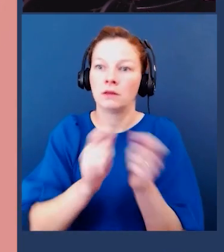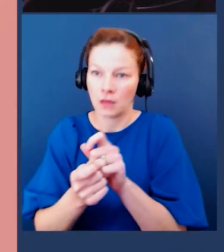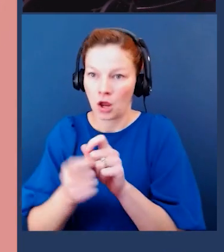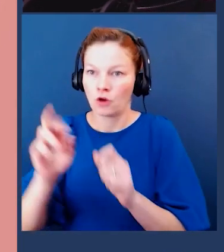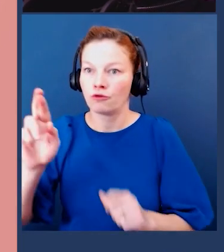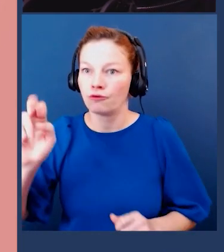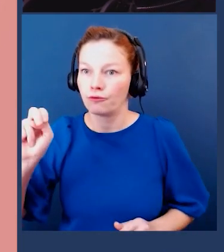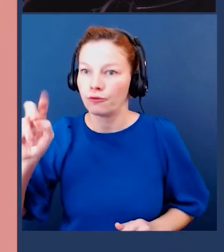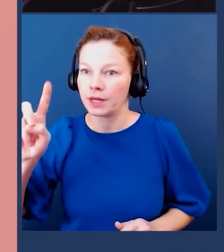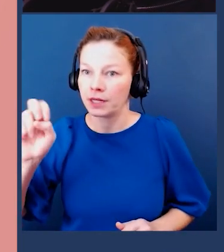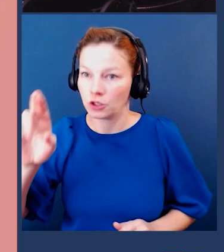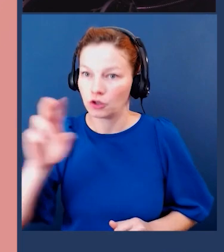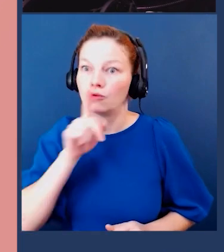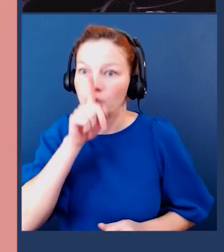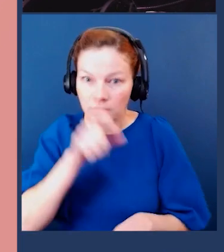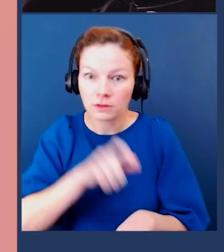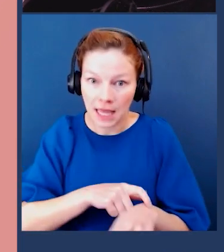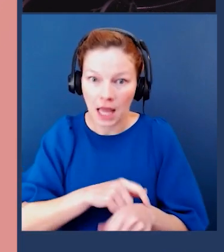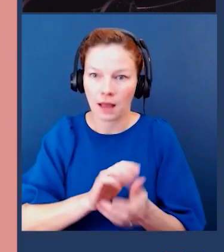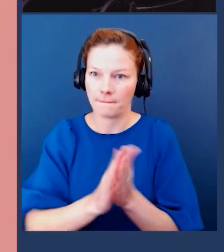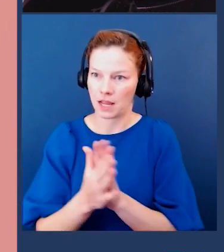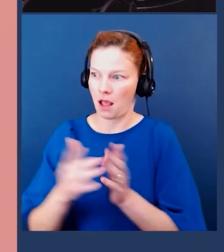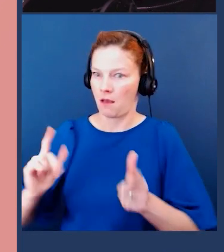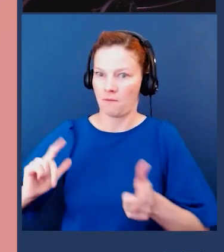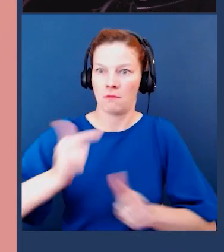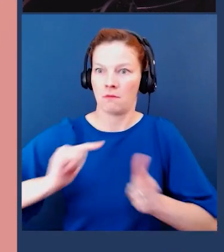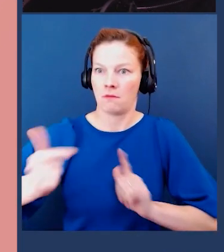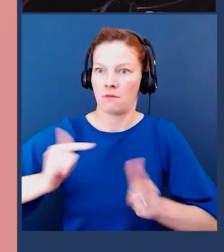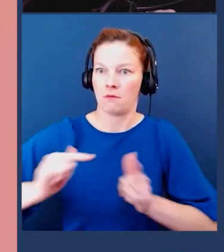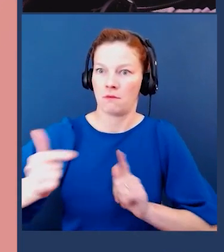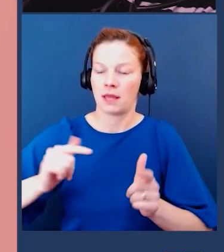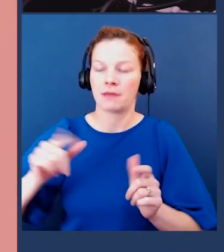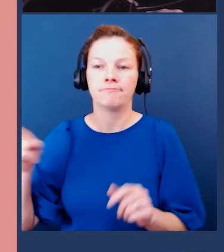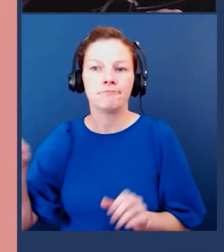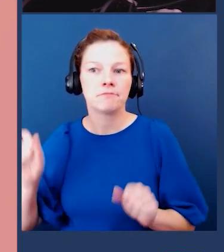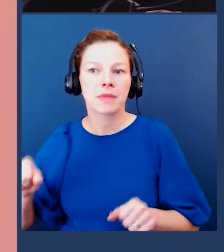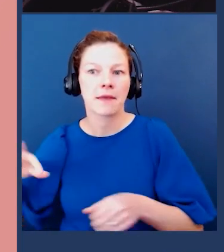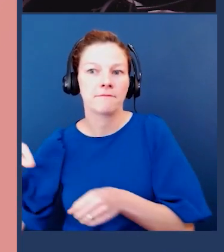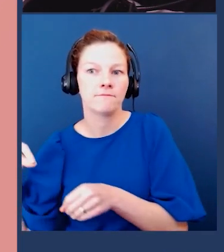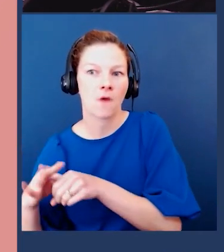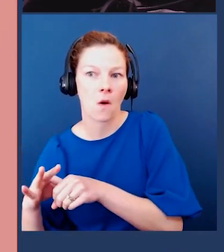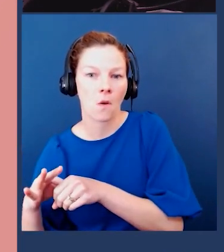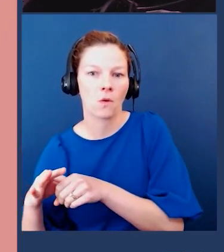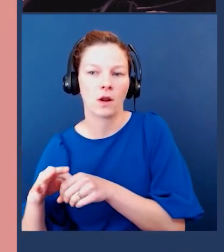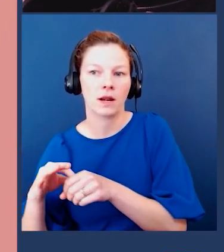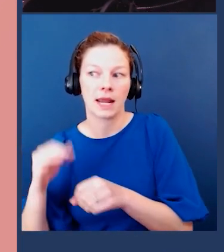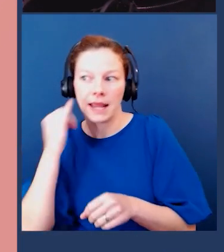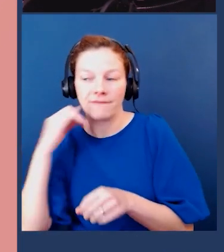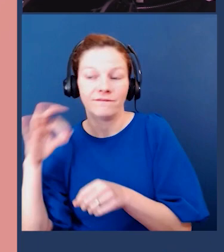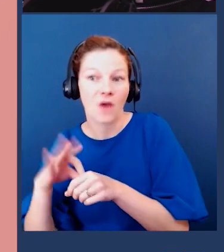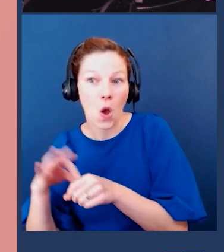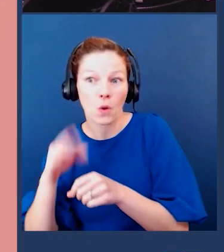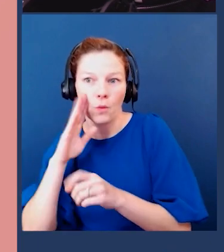So in that case, specifically ability to make vote, to trigger some animation effects in the Unreal Engine scene,